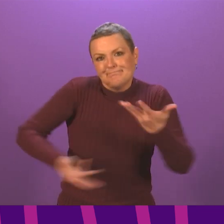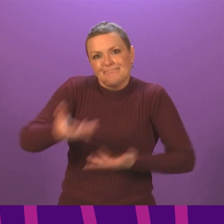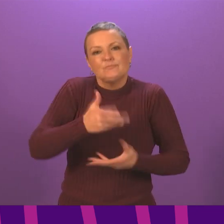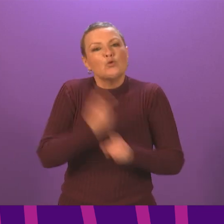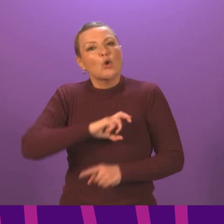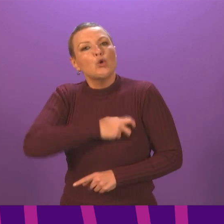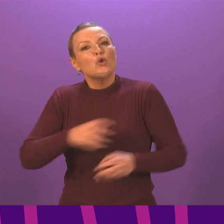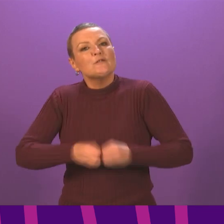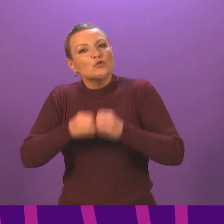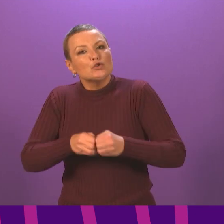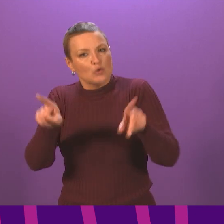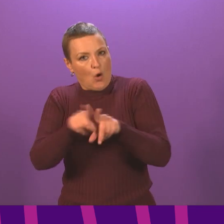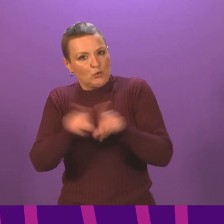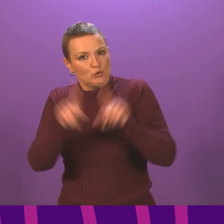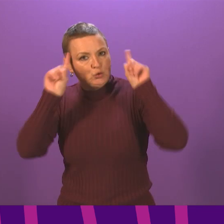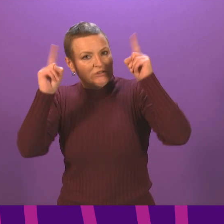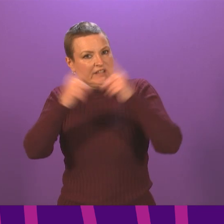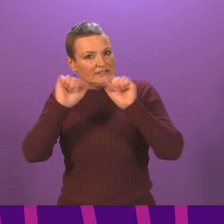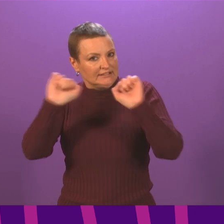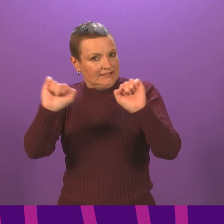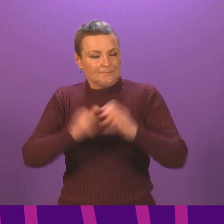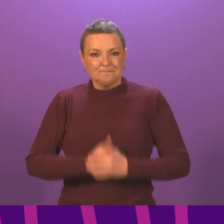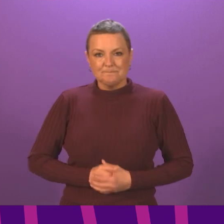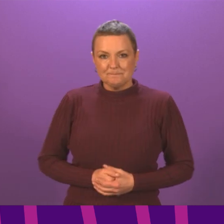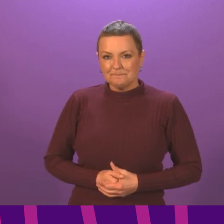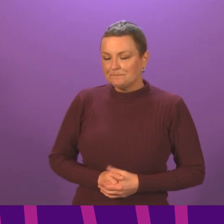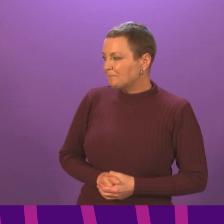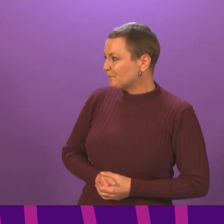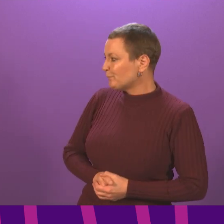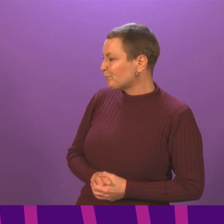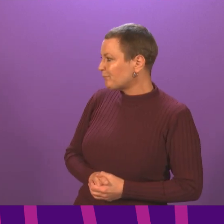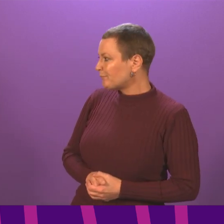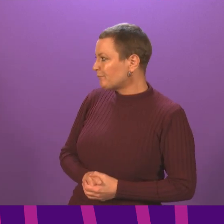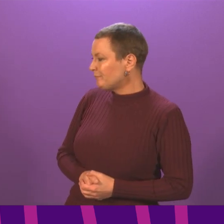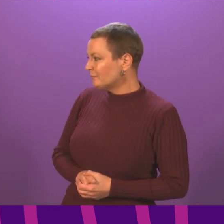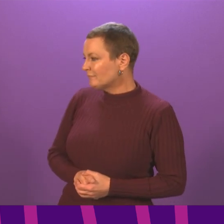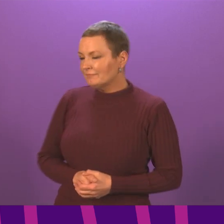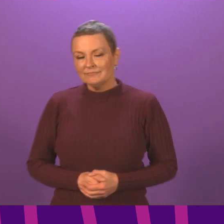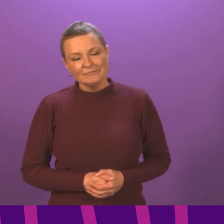and the National Union of Students. Stuart McMillan (Greenock and Inverclyde) (SNP):